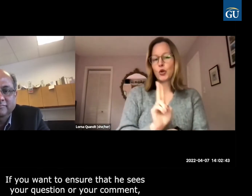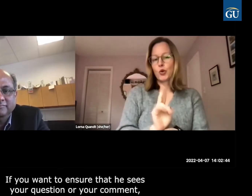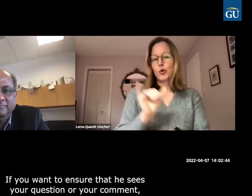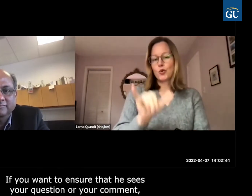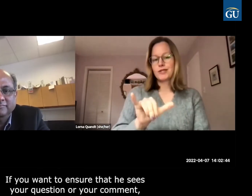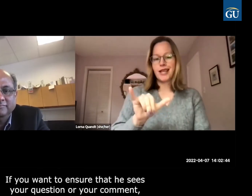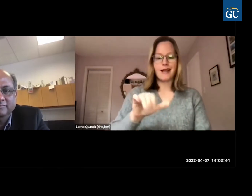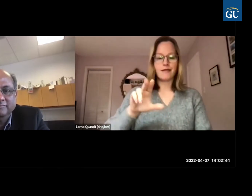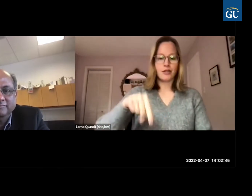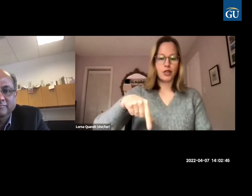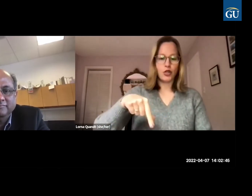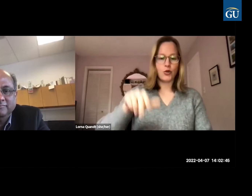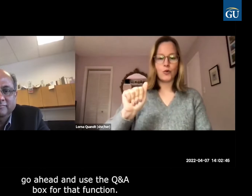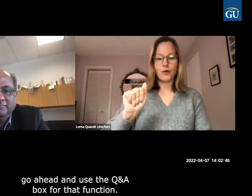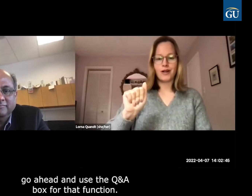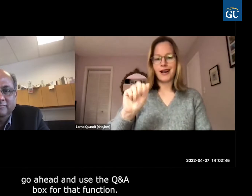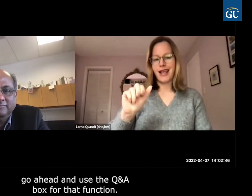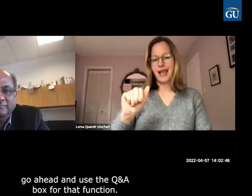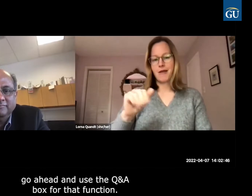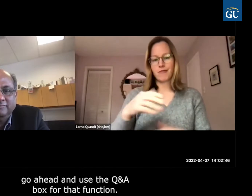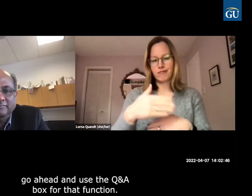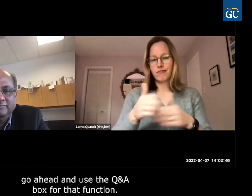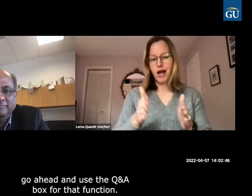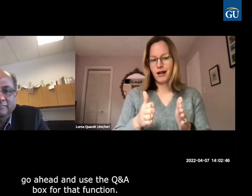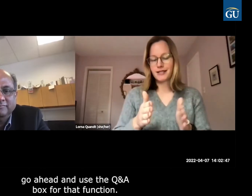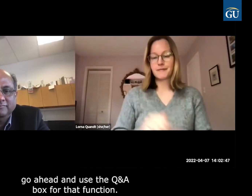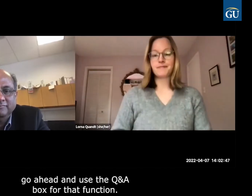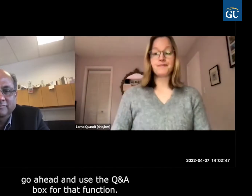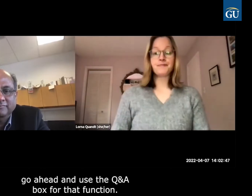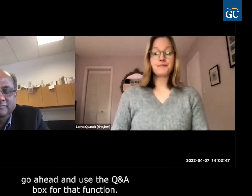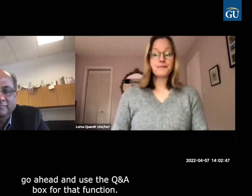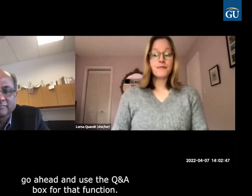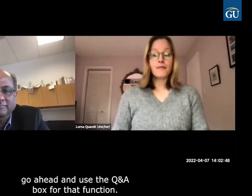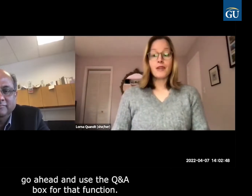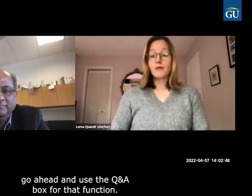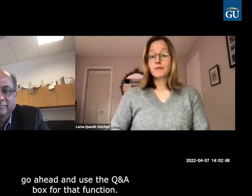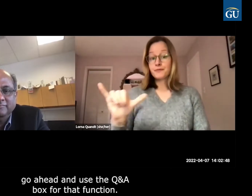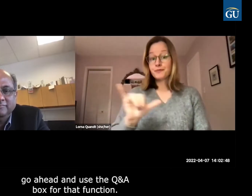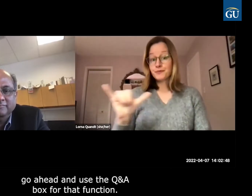comment go ahead and use the q a box